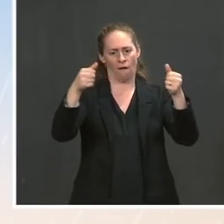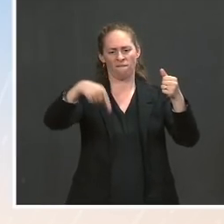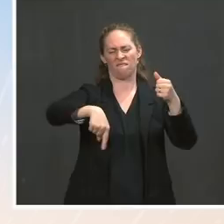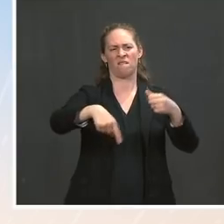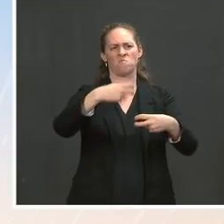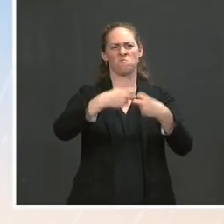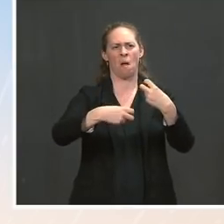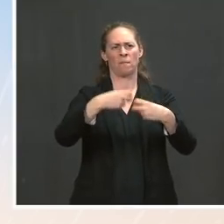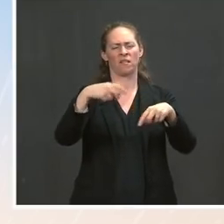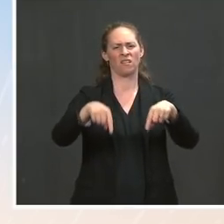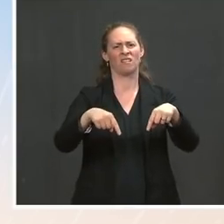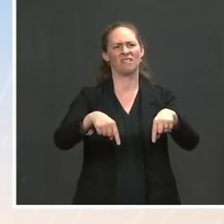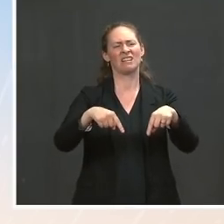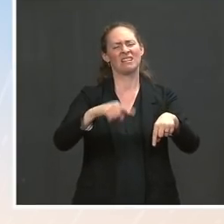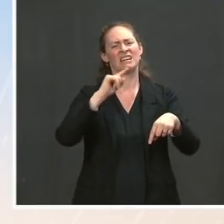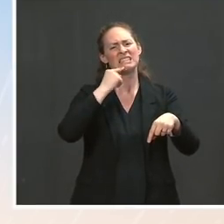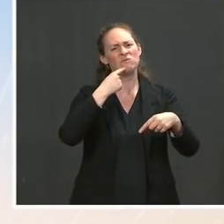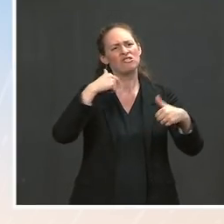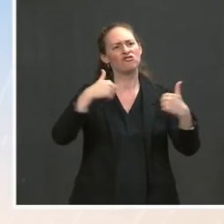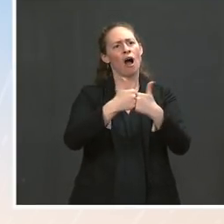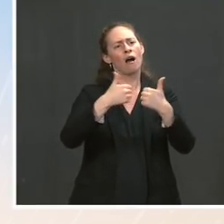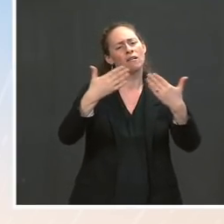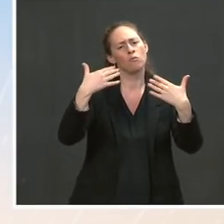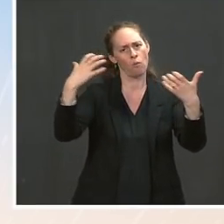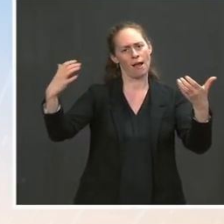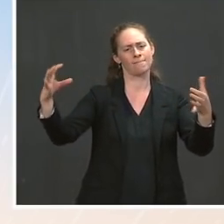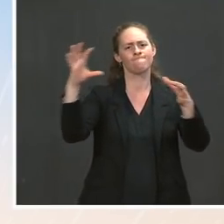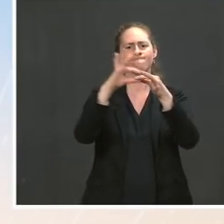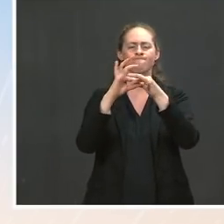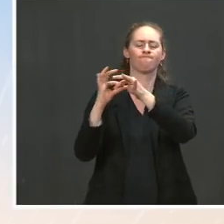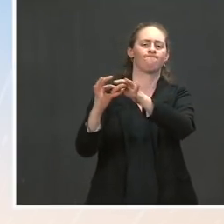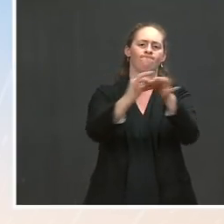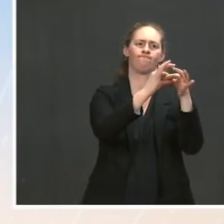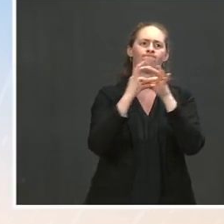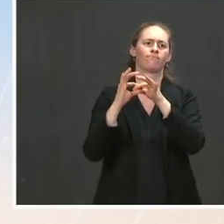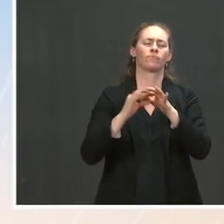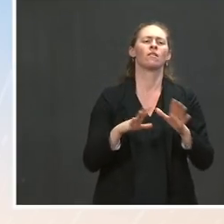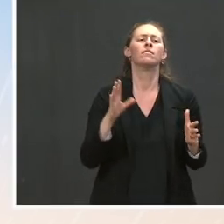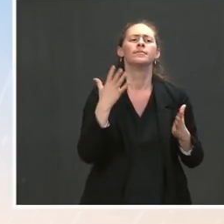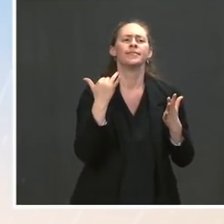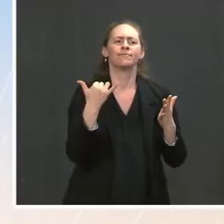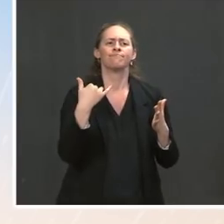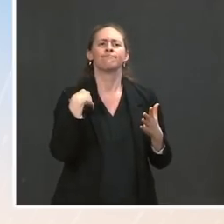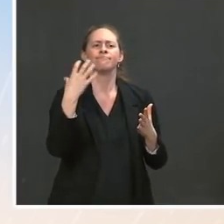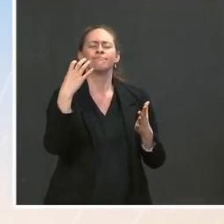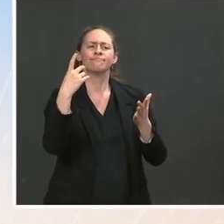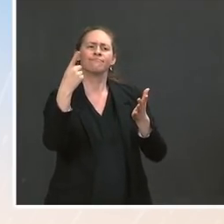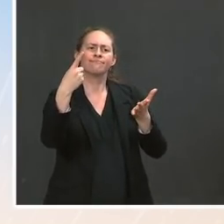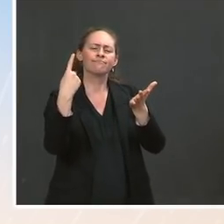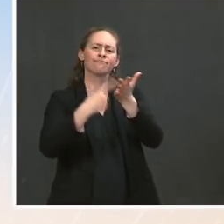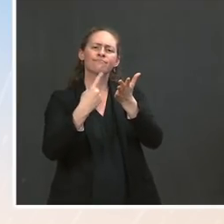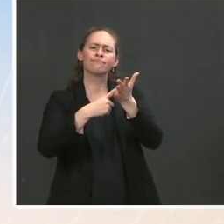The Press: And when you and the President yesterday talked about negotiating with Mexico, what is Mexico asking for? To take the migrants back?